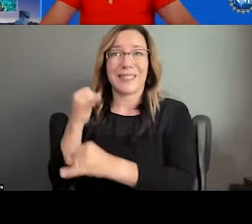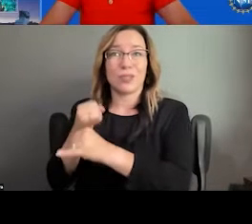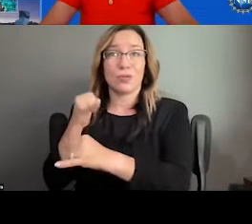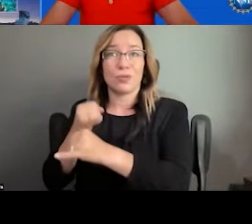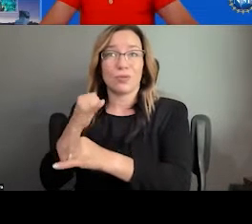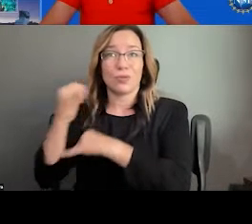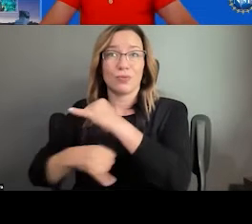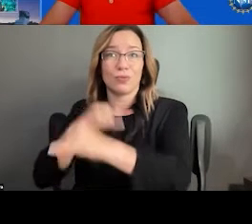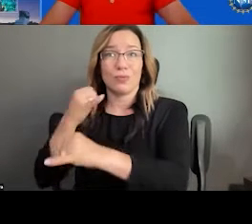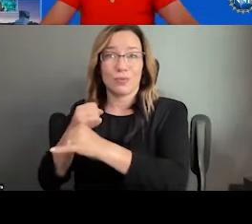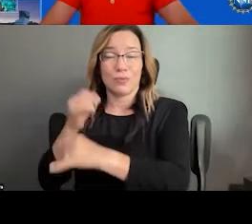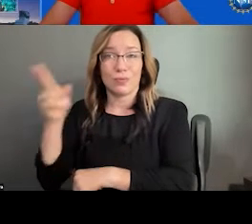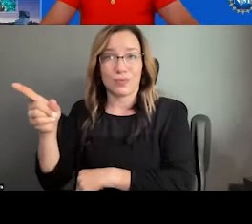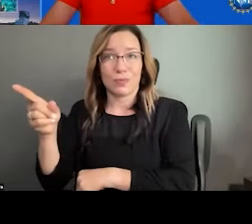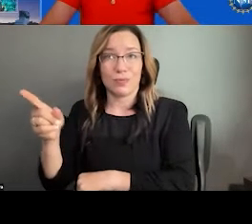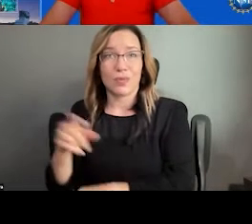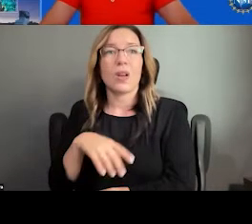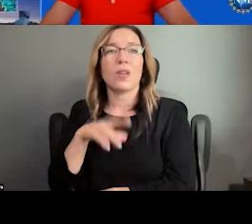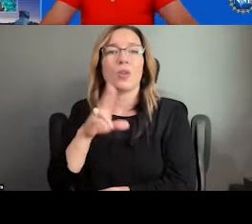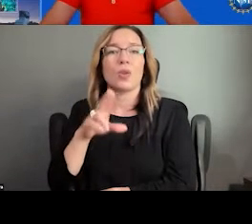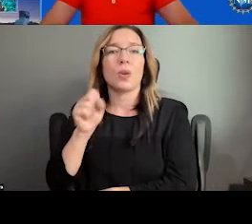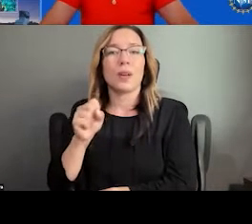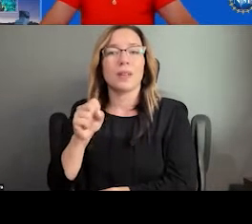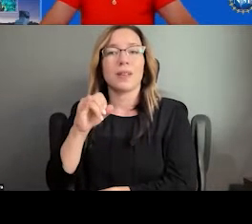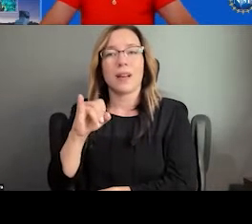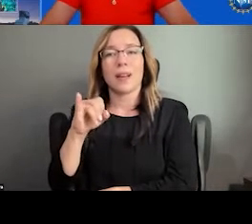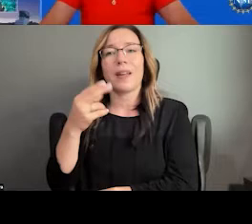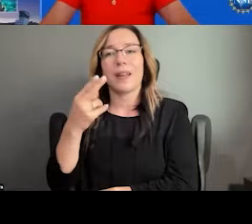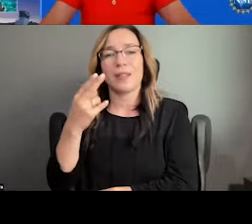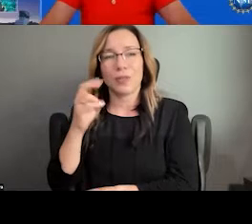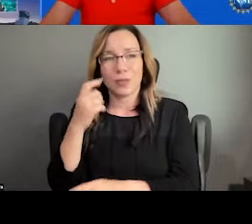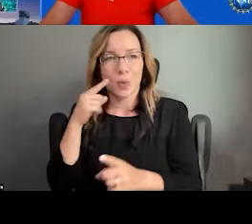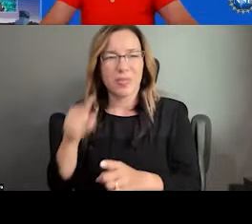a US IHE proposed for this particular proposal.